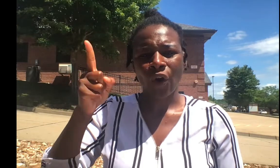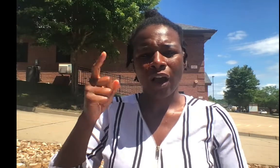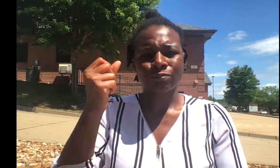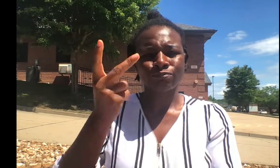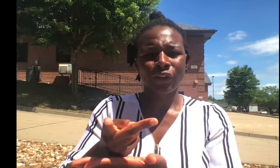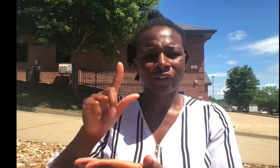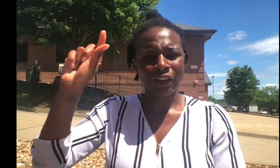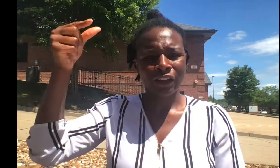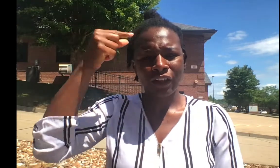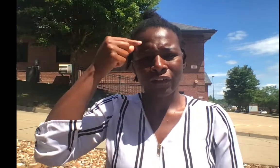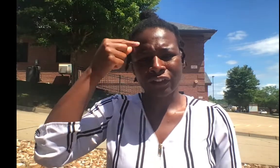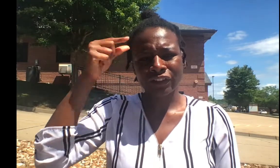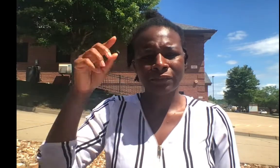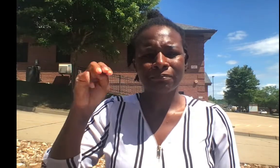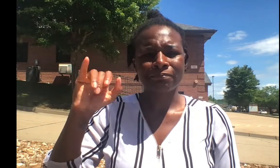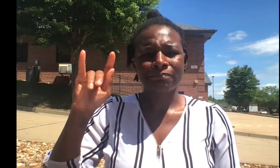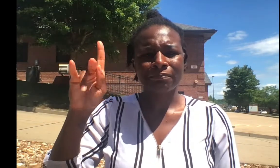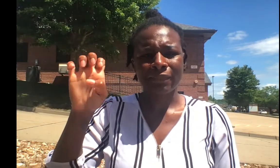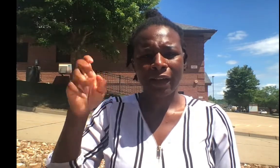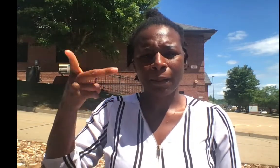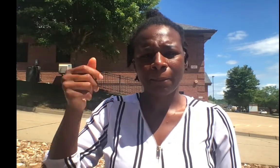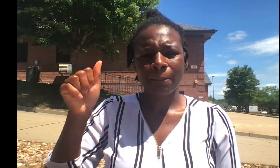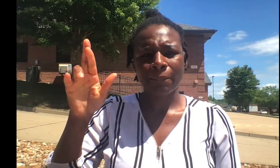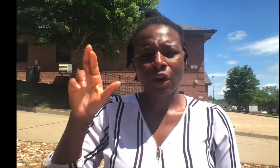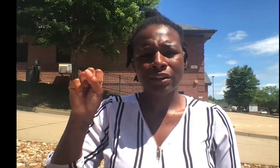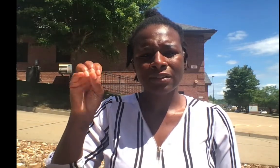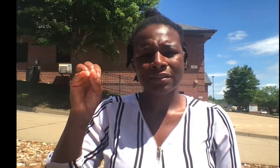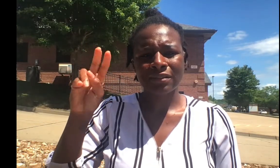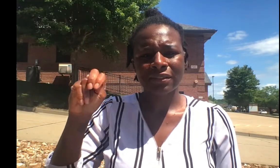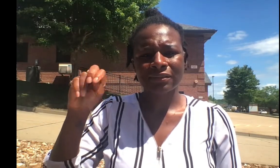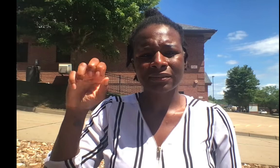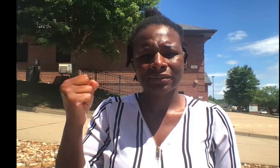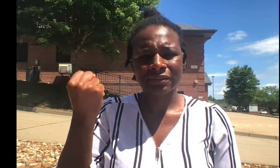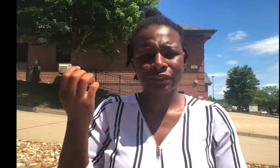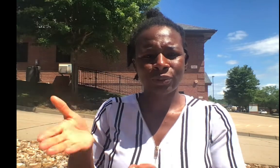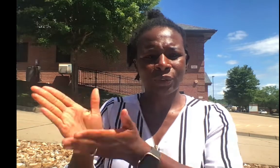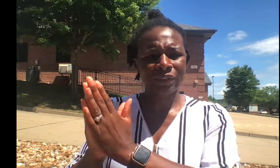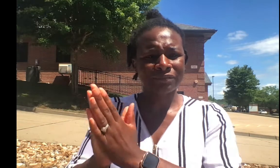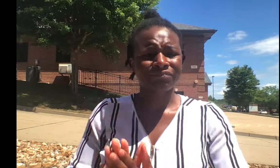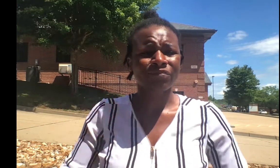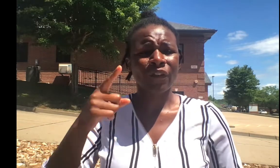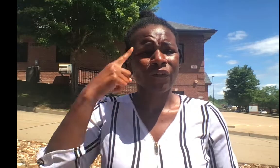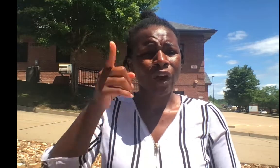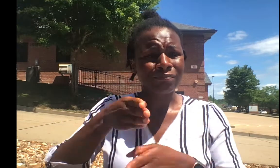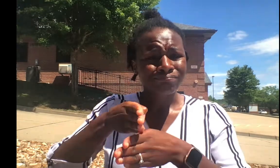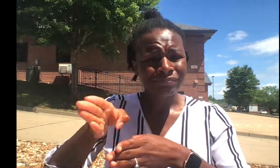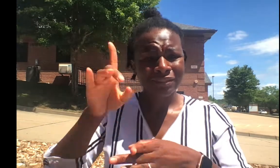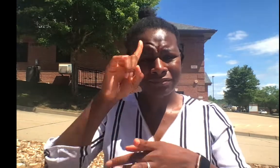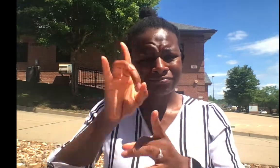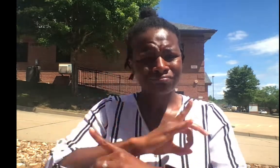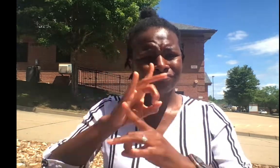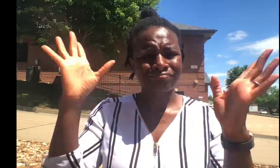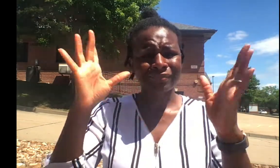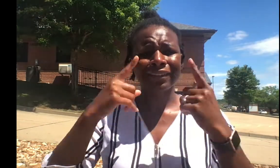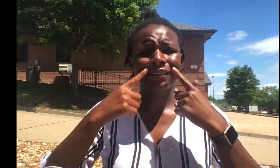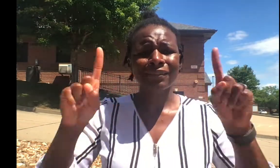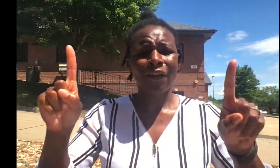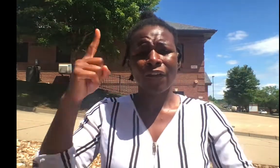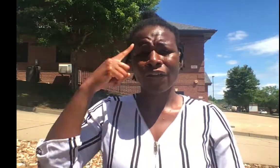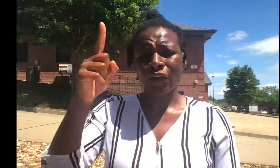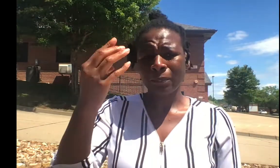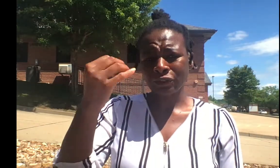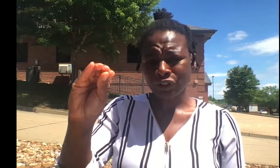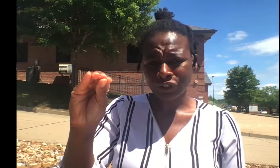for approving Governor Mike Parson's request for a major disaster declaration for